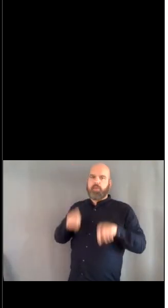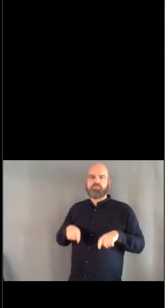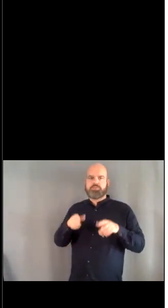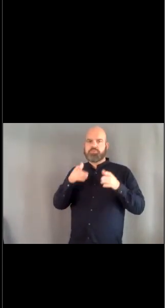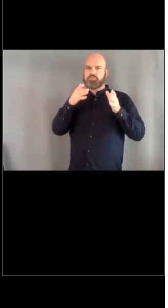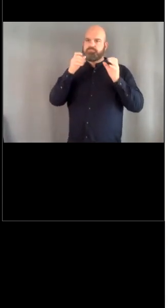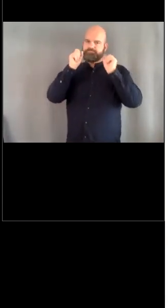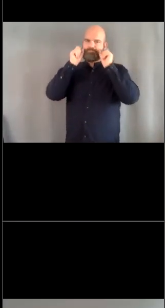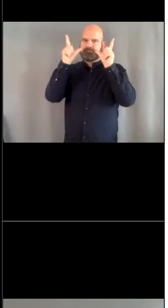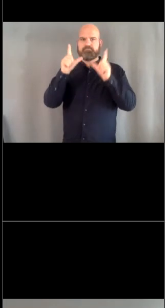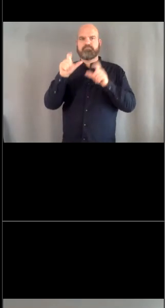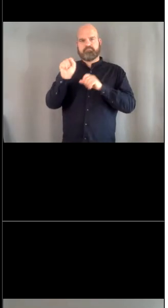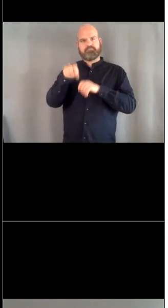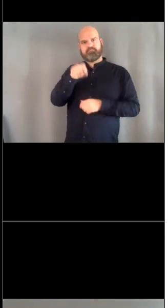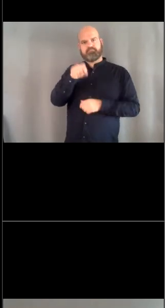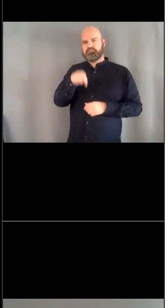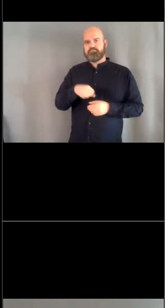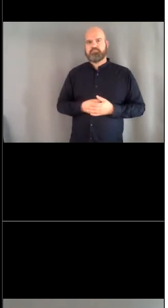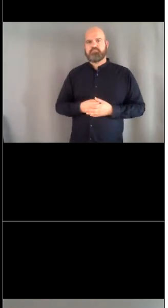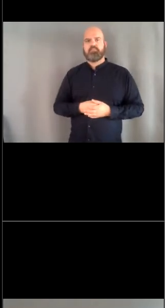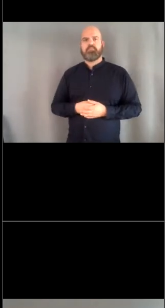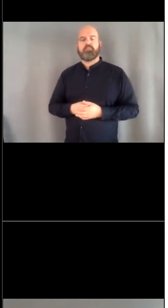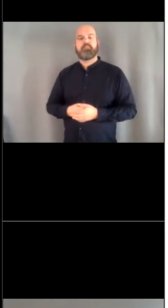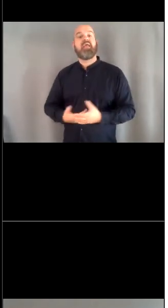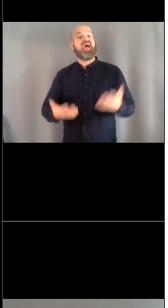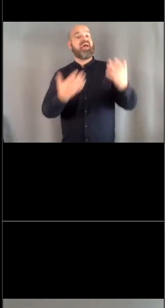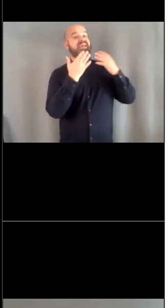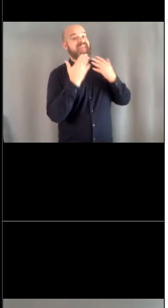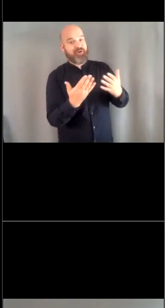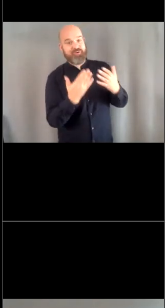Thanks, Amyn. As I mention, due to the lack of time,